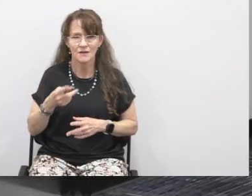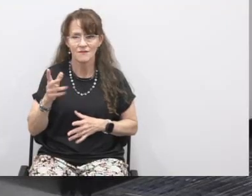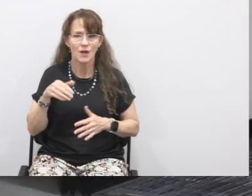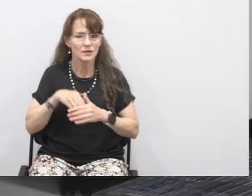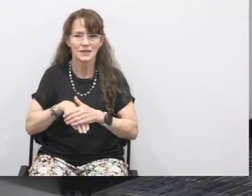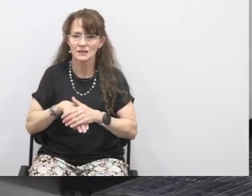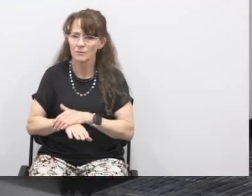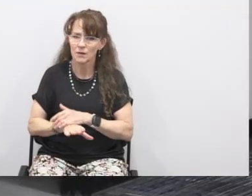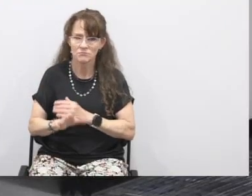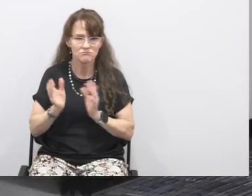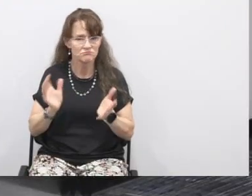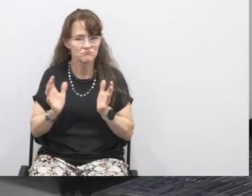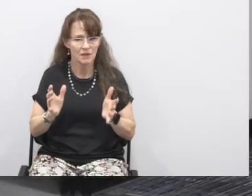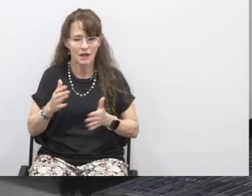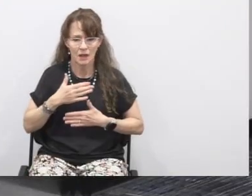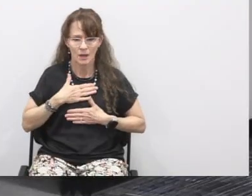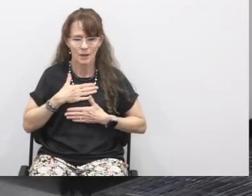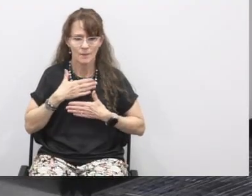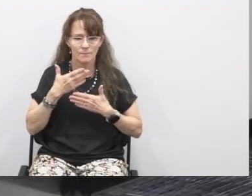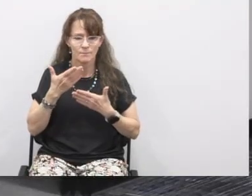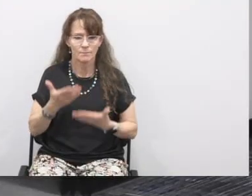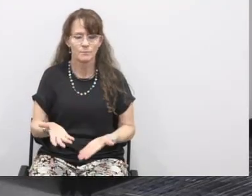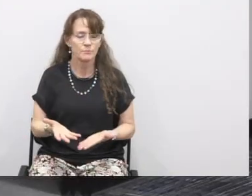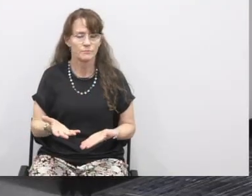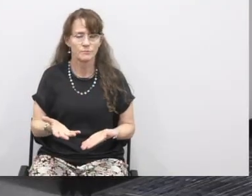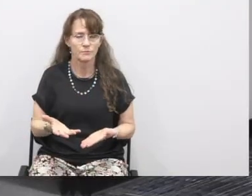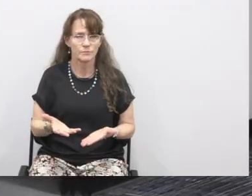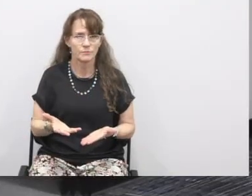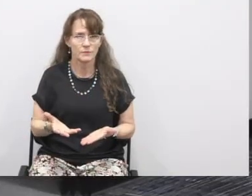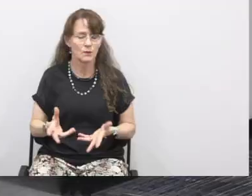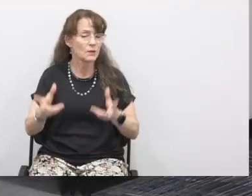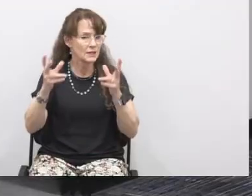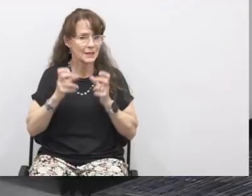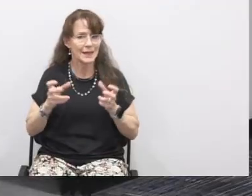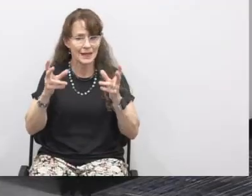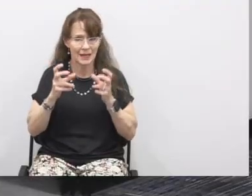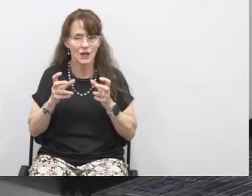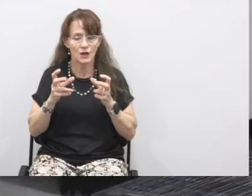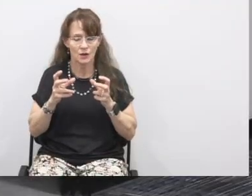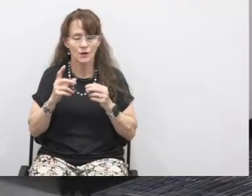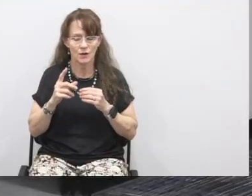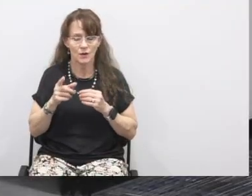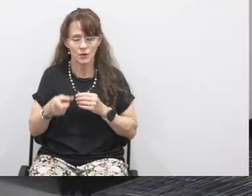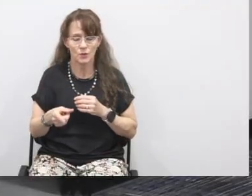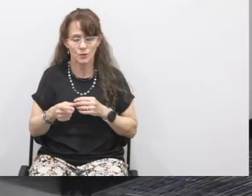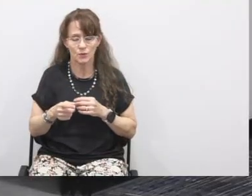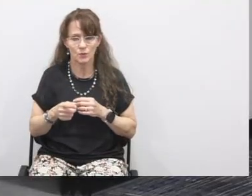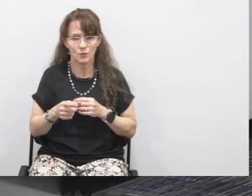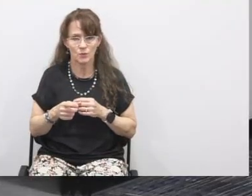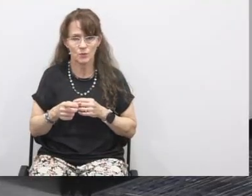and she's very willing to hear you out and just being there for us.